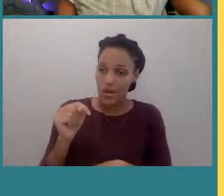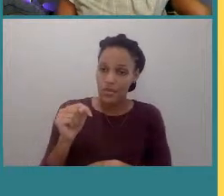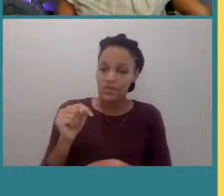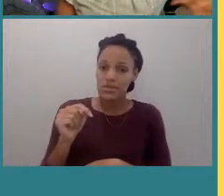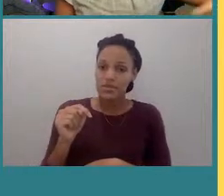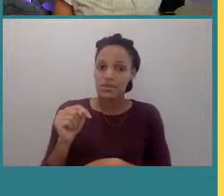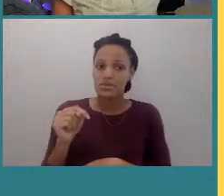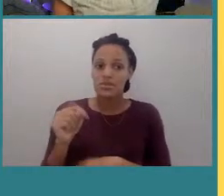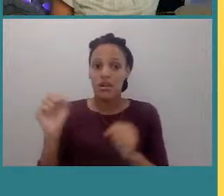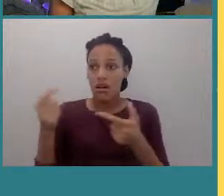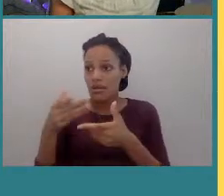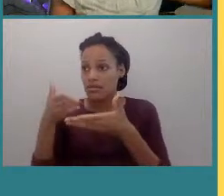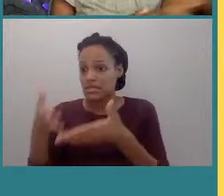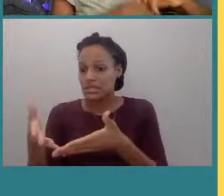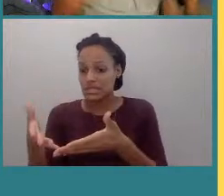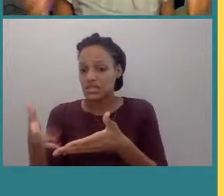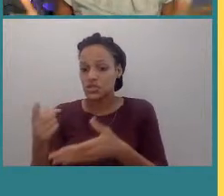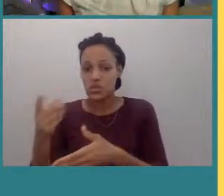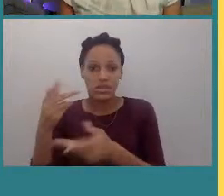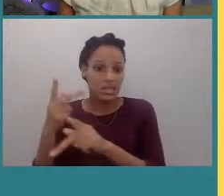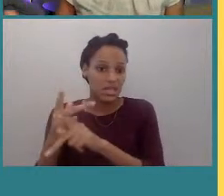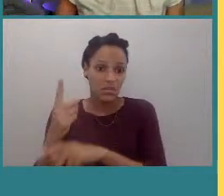day; the restaurant is called Nourish on 9th St. in South Philly. Everything about this